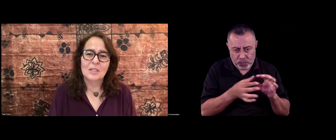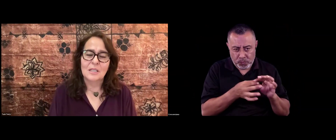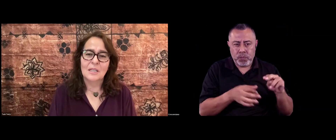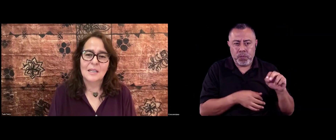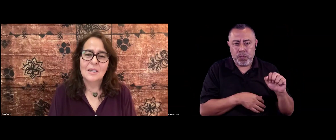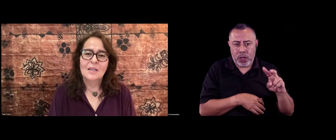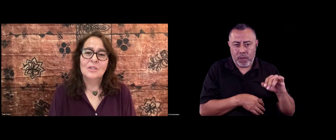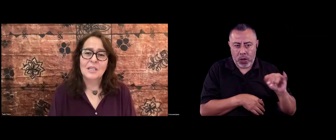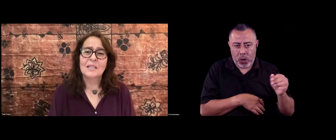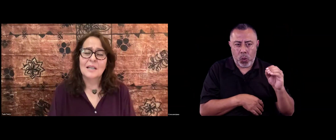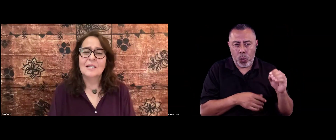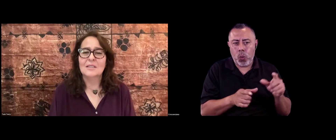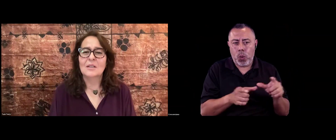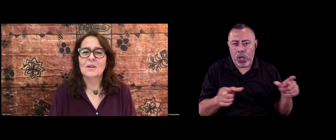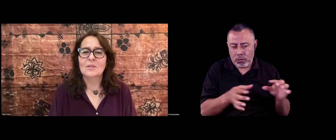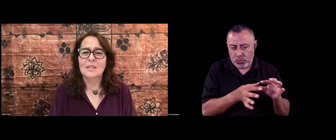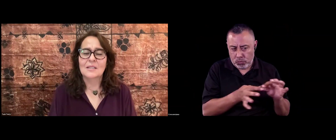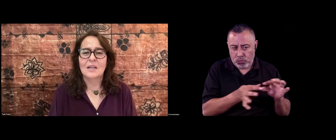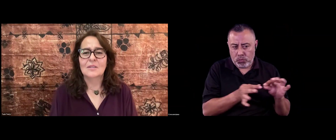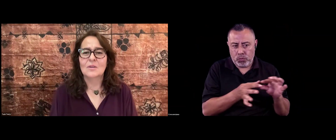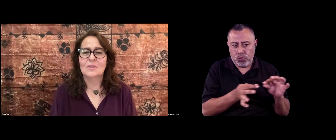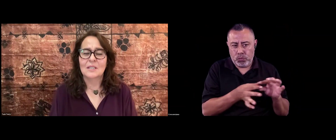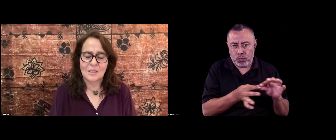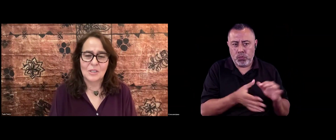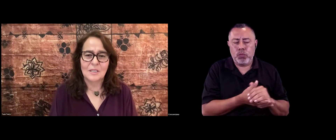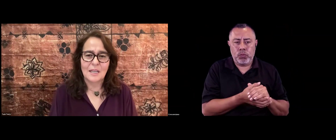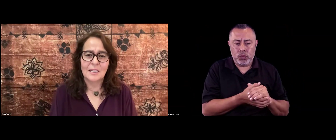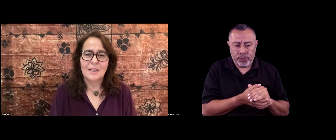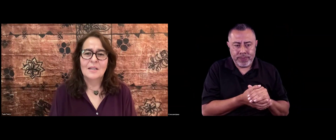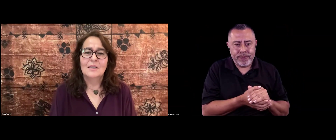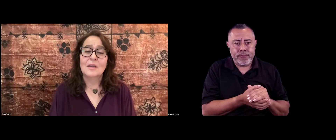She chaired her cheating in her, the 8 I use and loads and saddles the leisure in there.